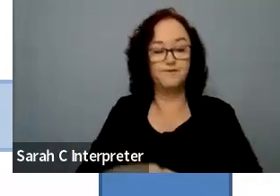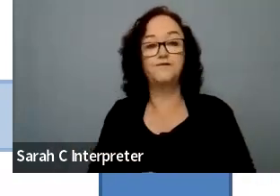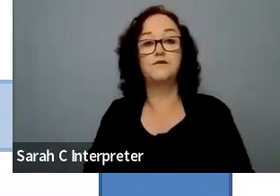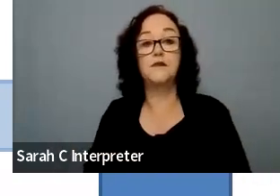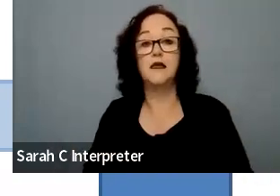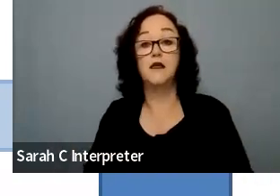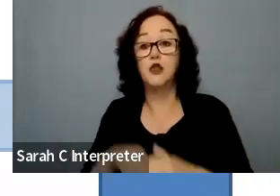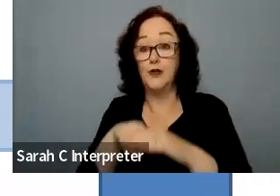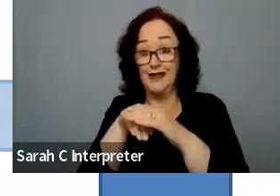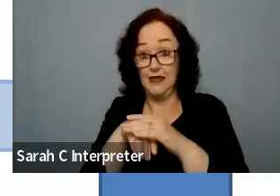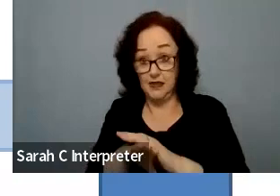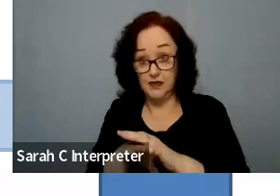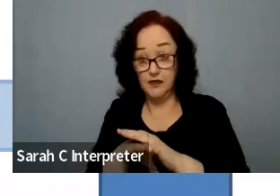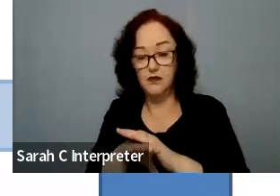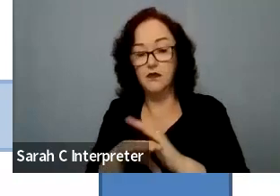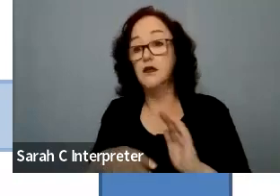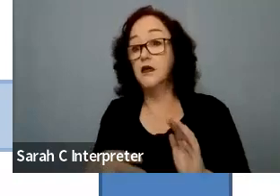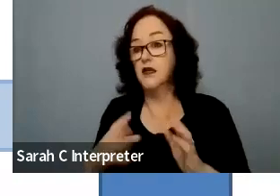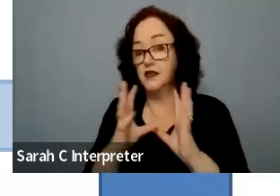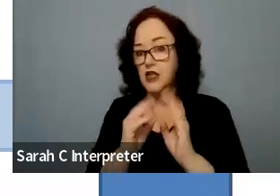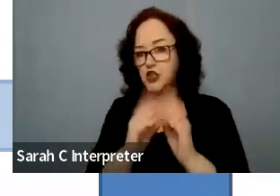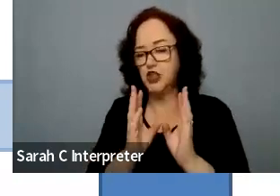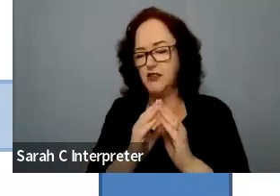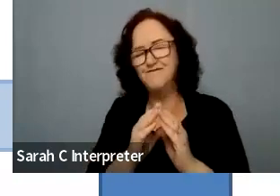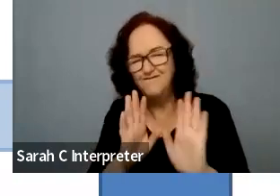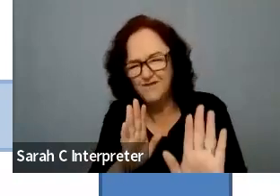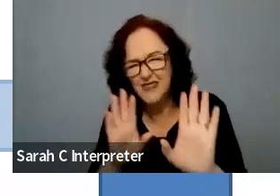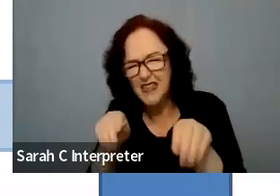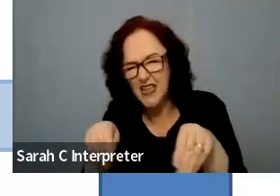not going to go into much detail here but this is just to give you an overview, the students moved